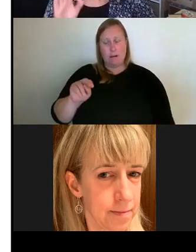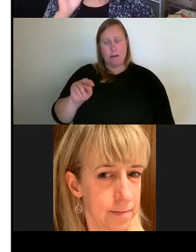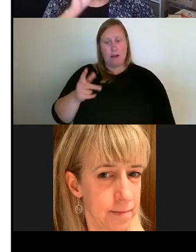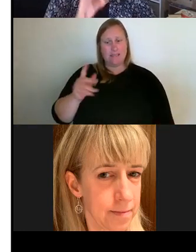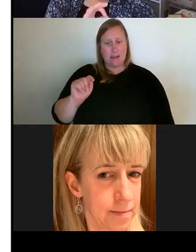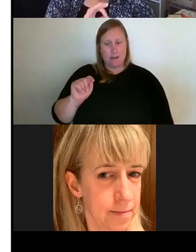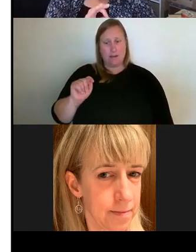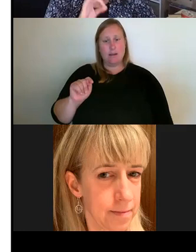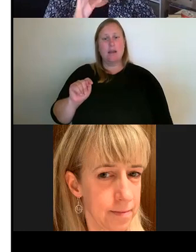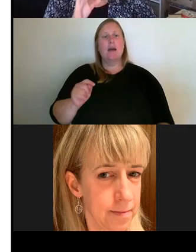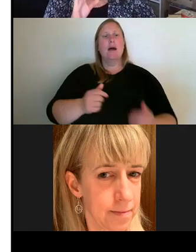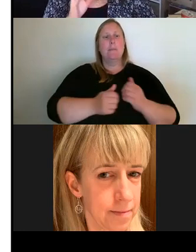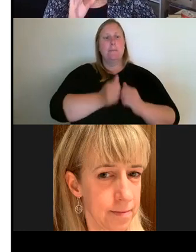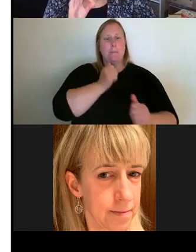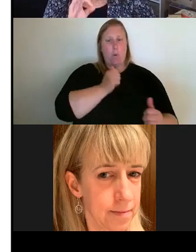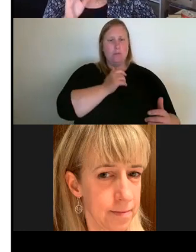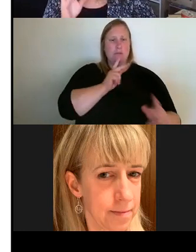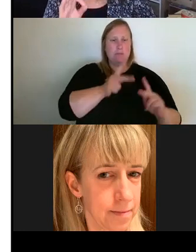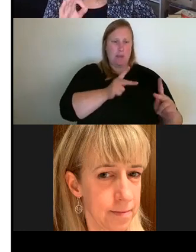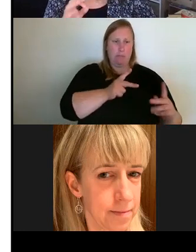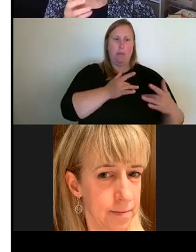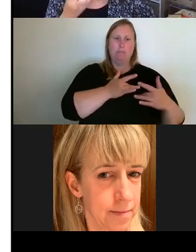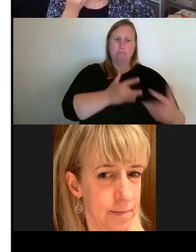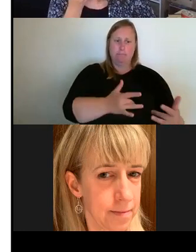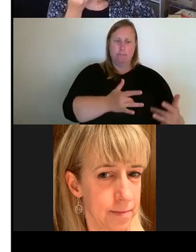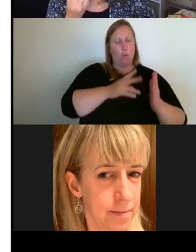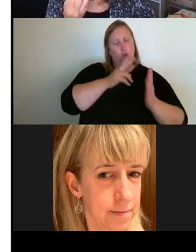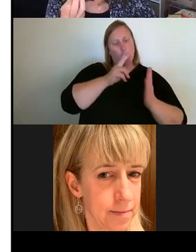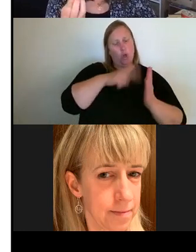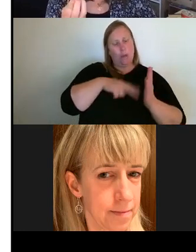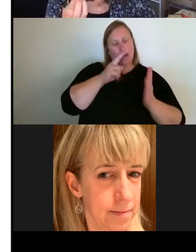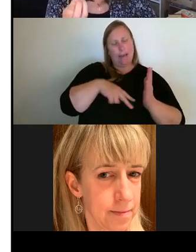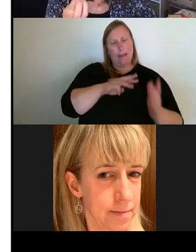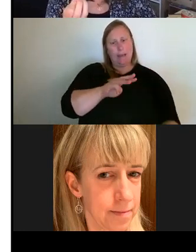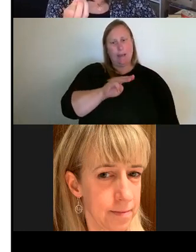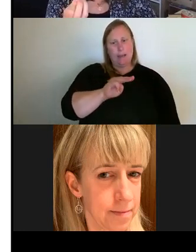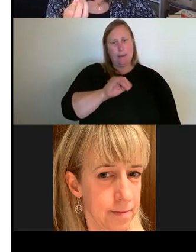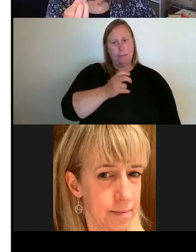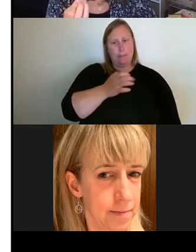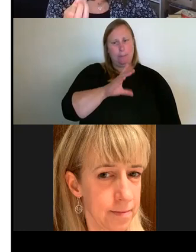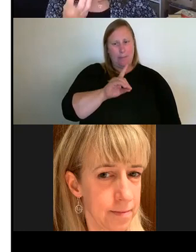mixed case is going to be easier to read. What's the science underneath that?